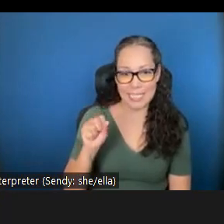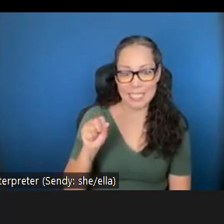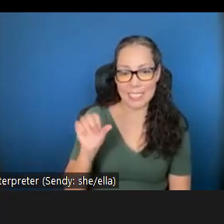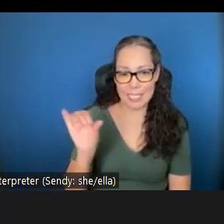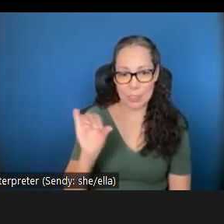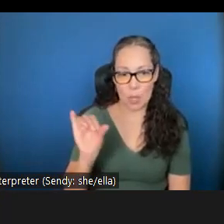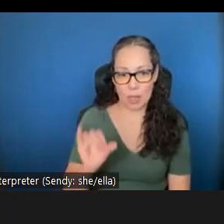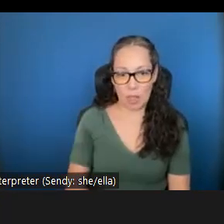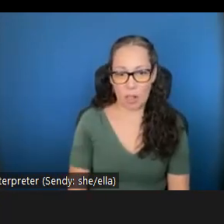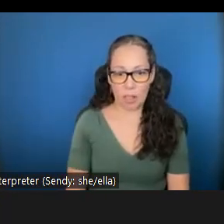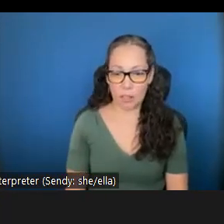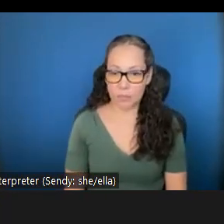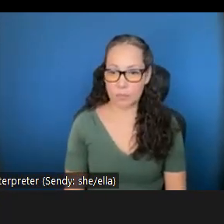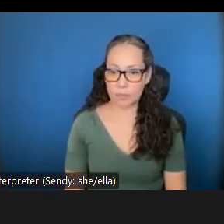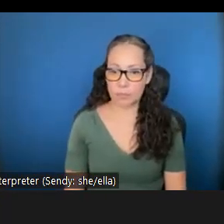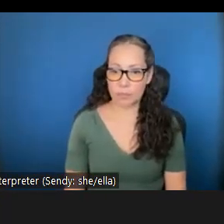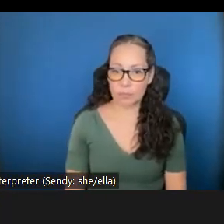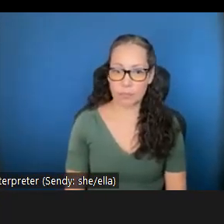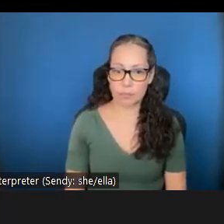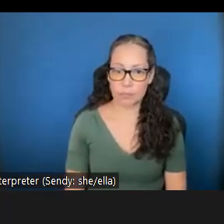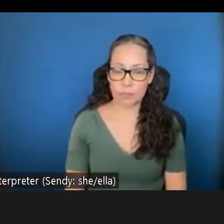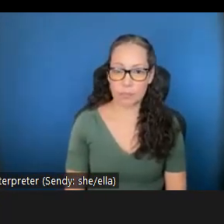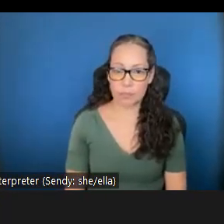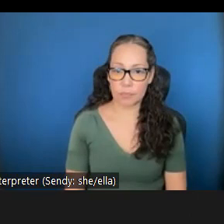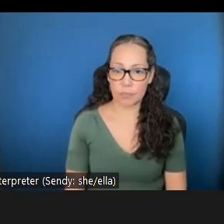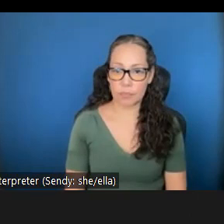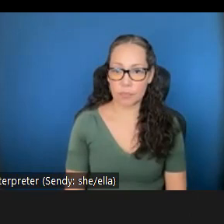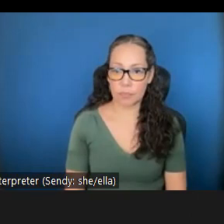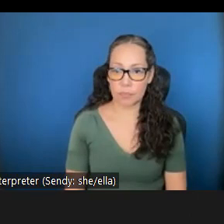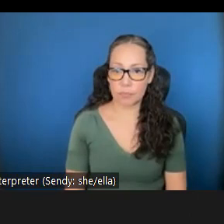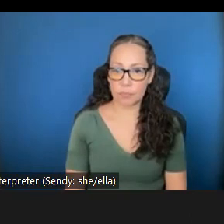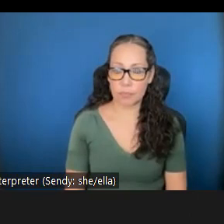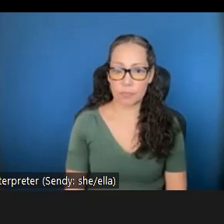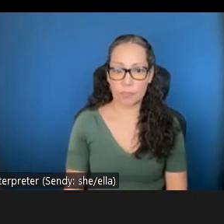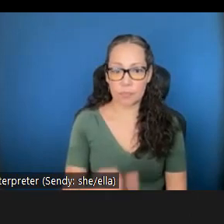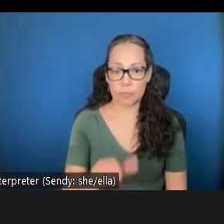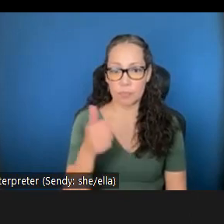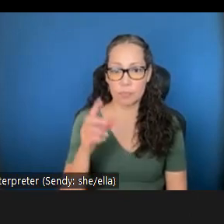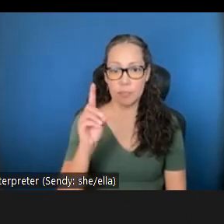Dey okay uh next we have do California Department of